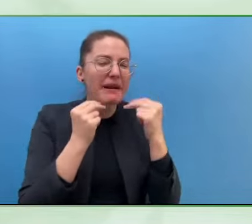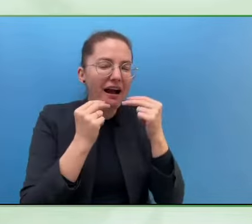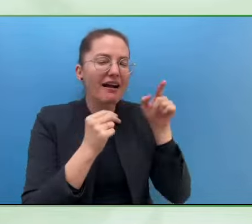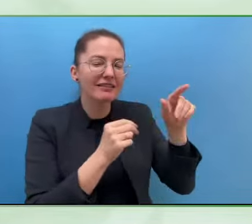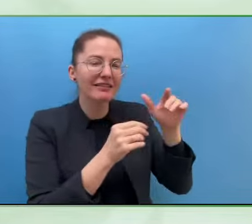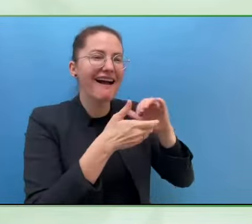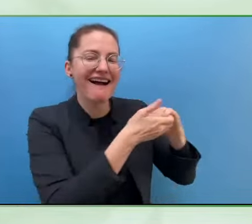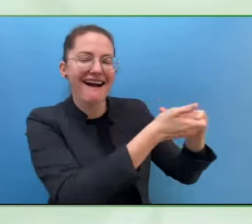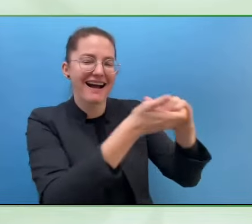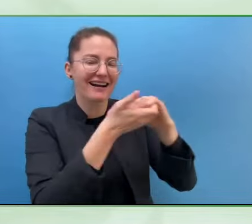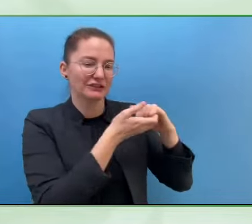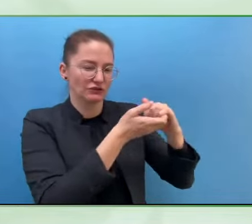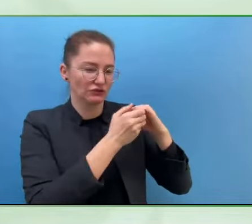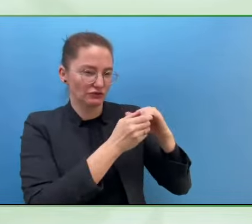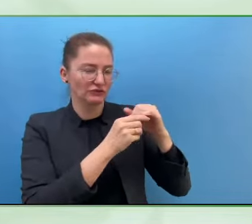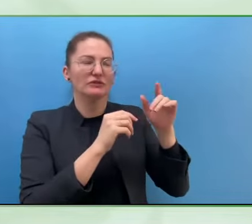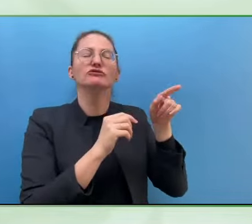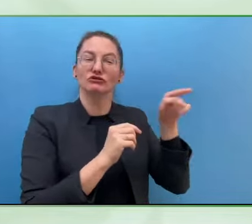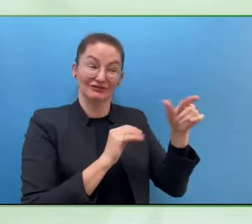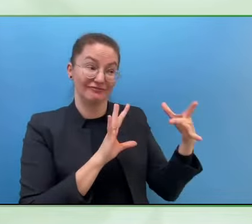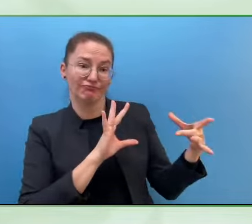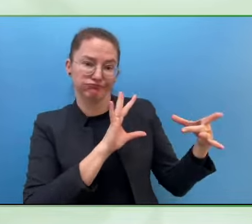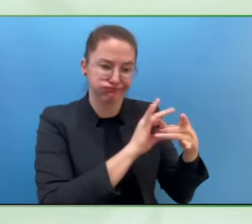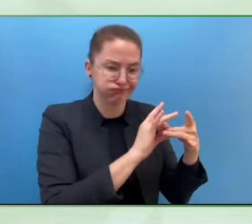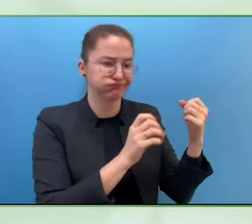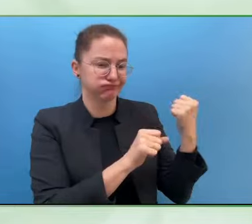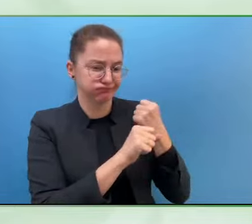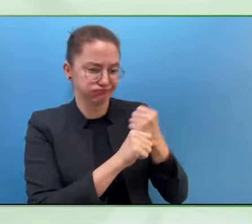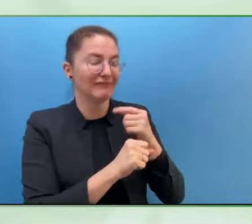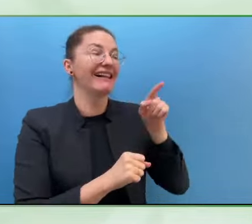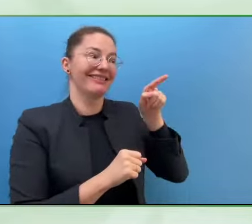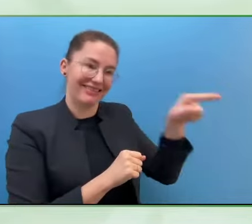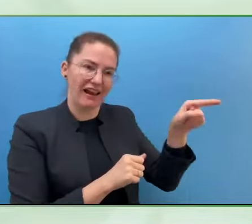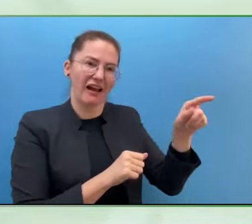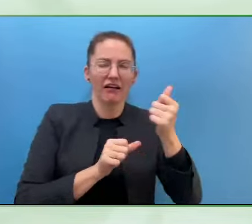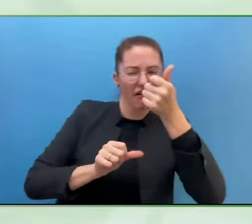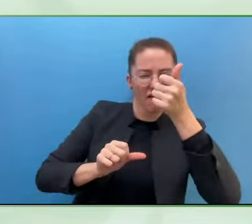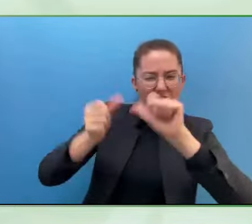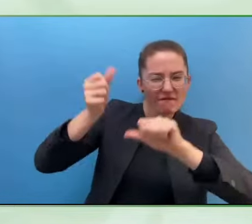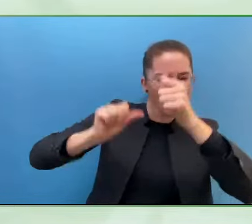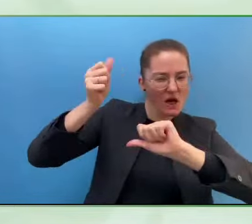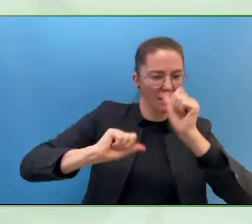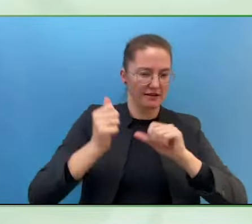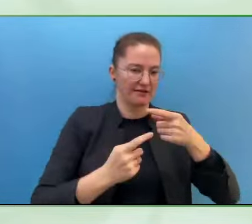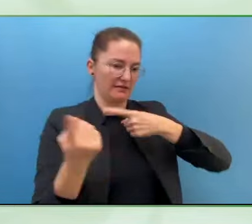How is the timeframe? You have the evaluation and then I guess recommendations.